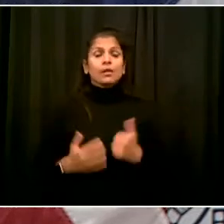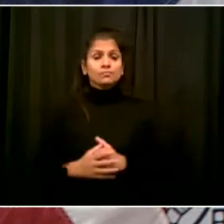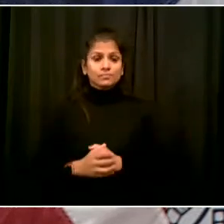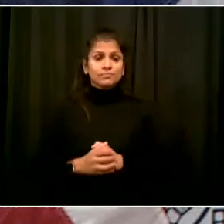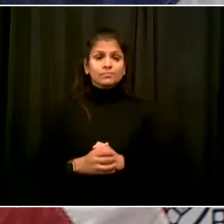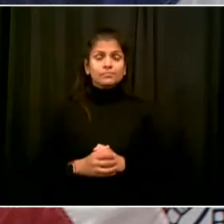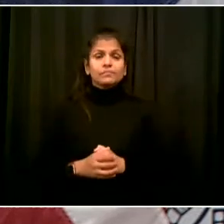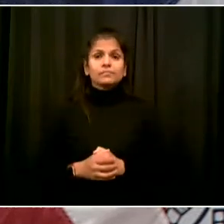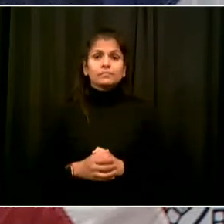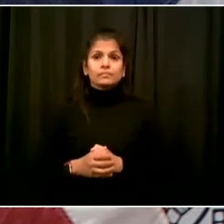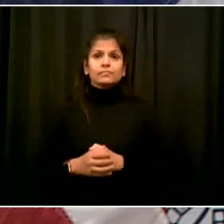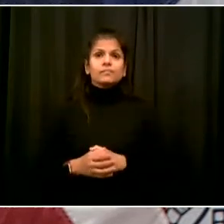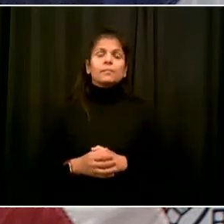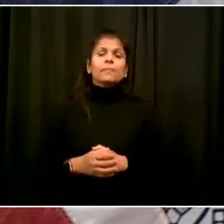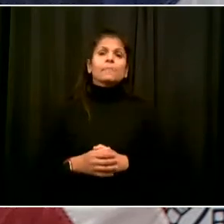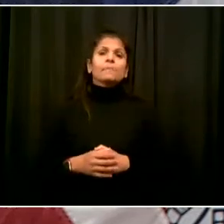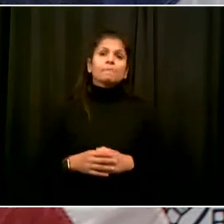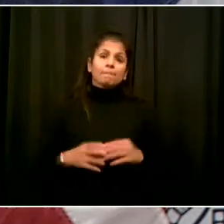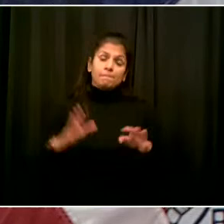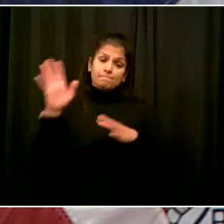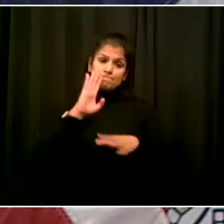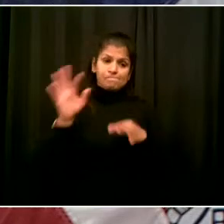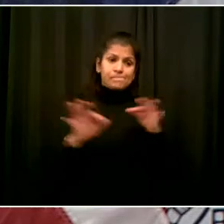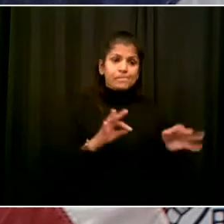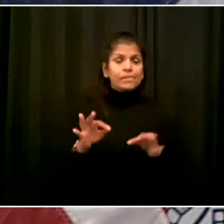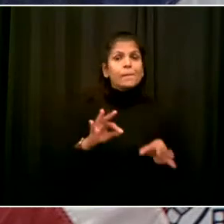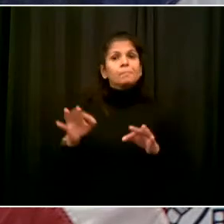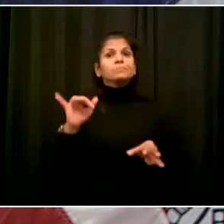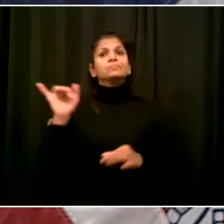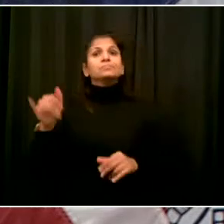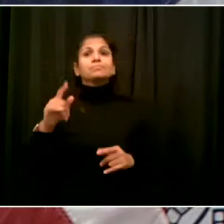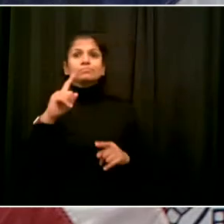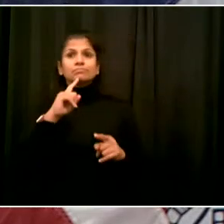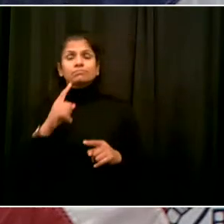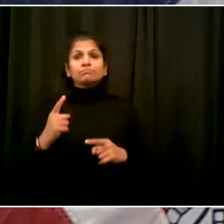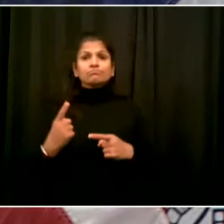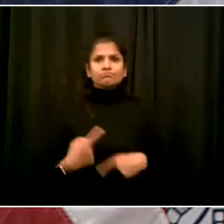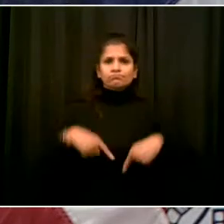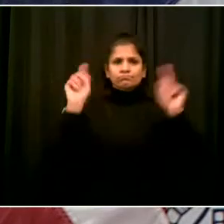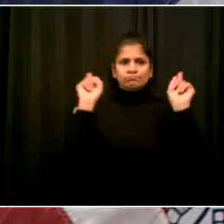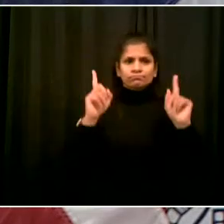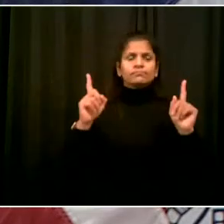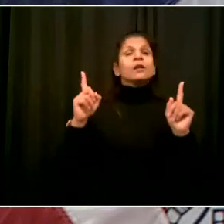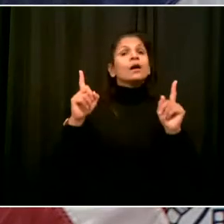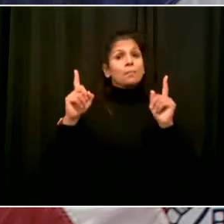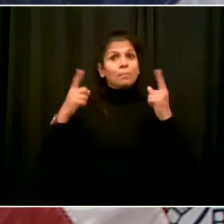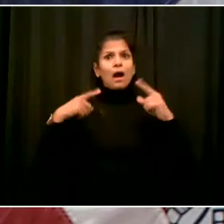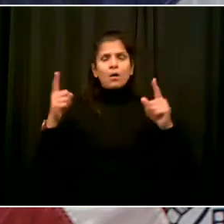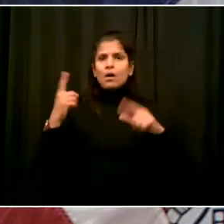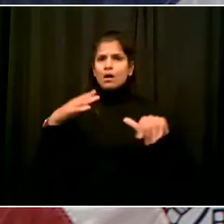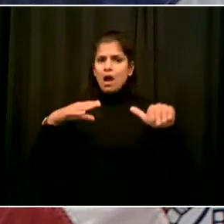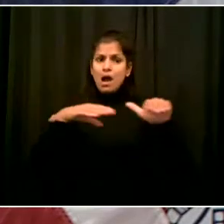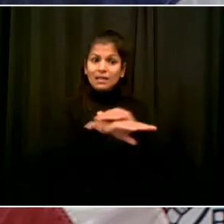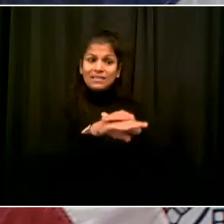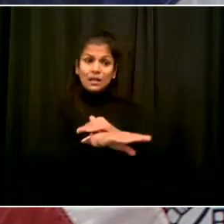EVERYONE, AS WE THINK ABOUT THIS NEW ANNOUNCEMENT, AGAIN, IT GOES BACK TO THE FACT THAT EEVN THOUGH WE'RE